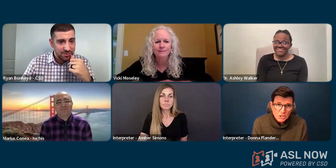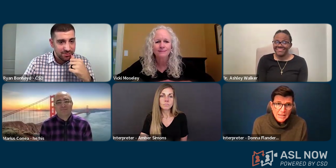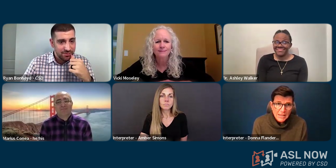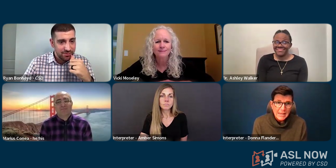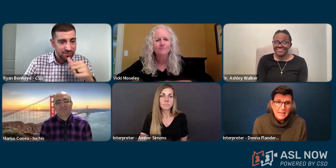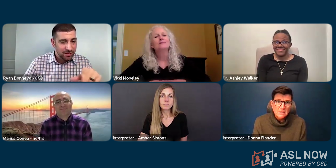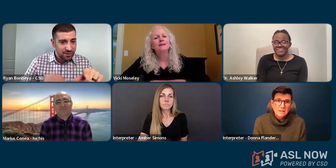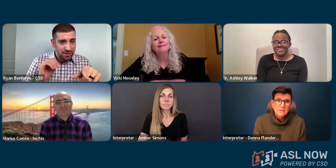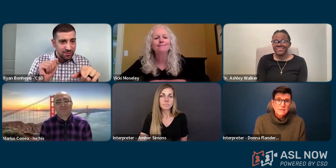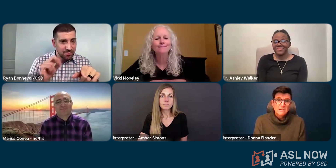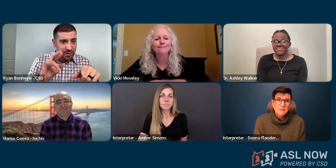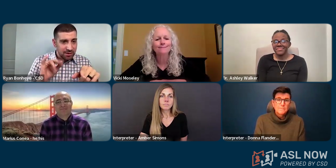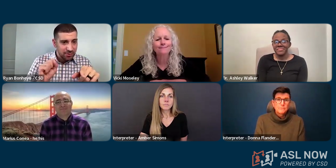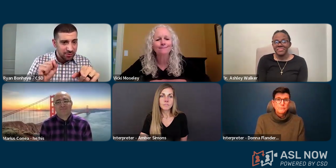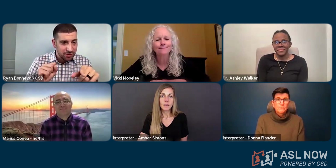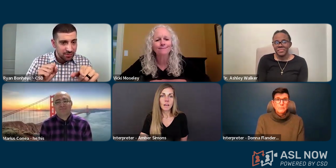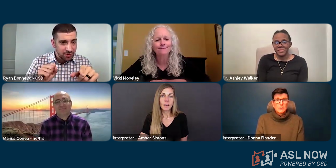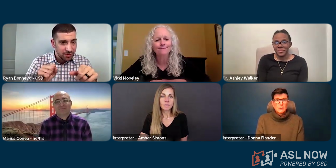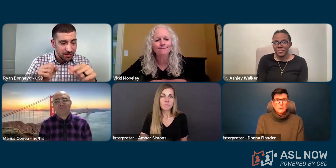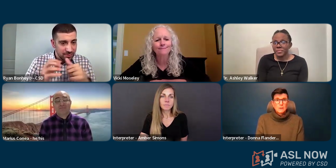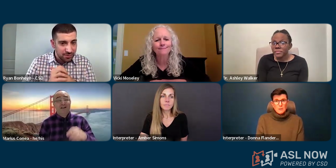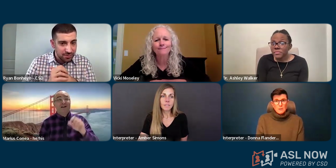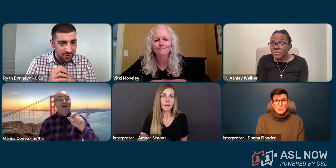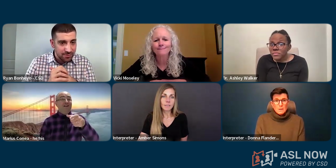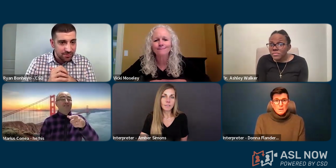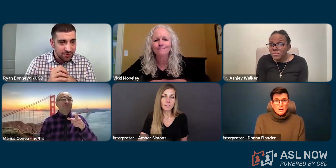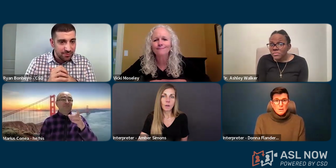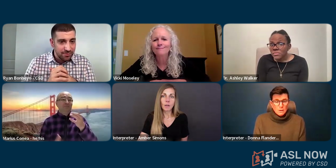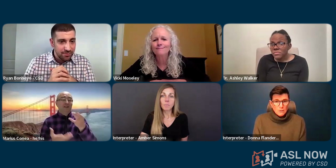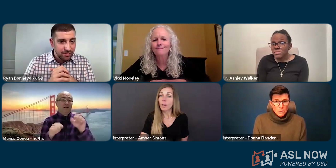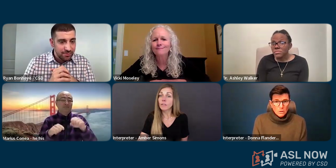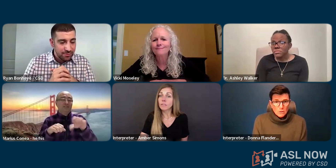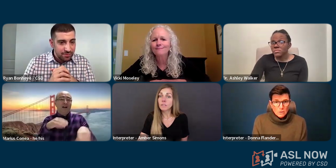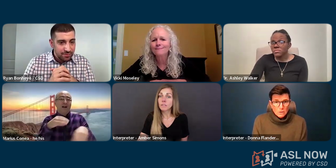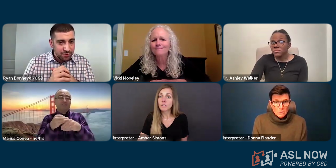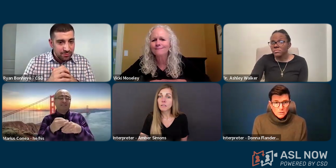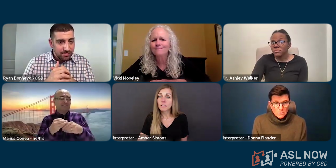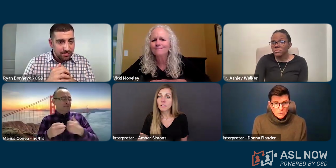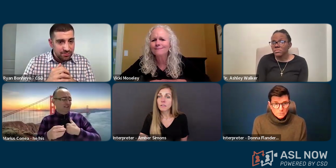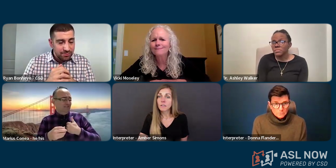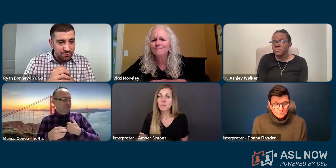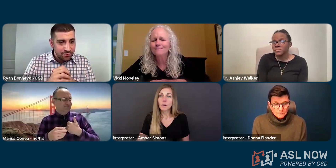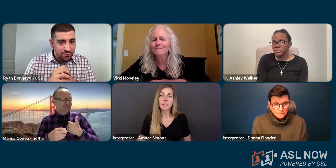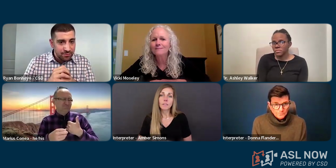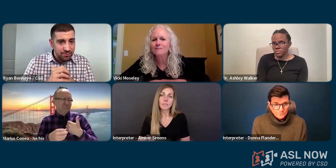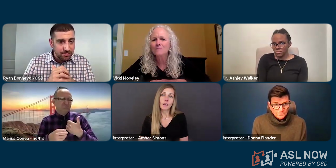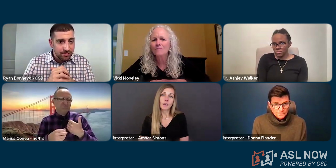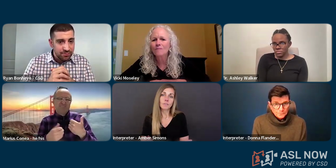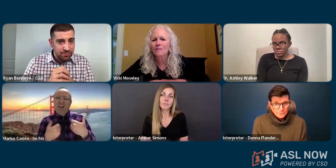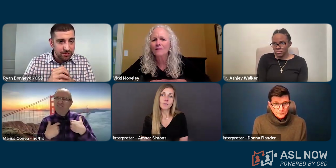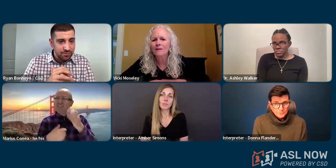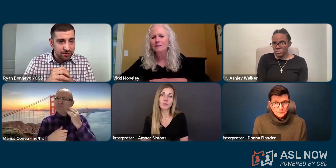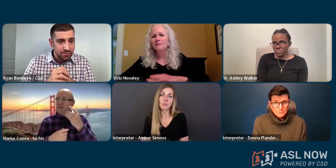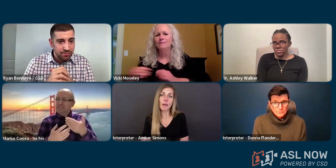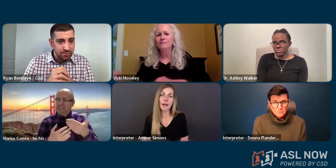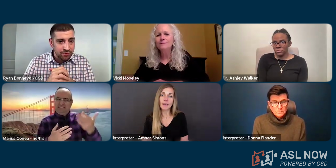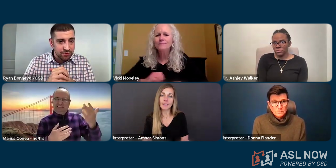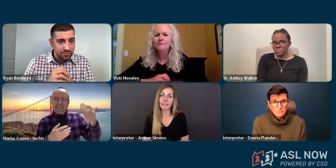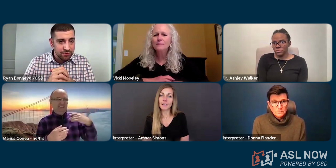Such a headache. Yeah, Yeah. This is Ryan. Marius? I would just add in.